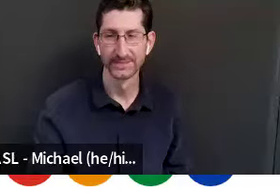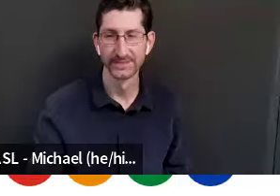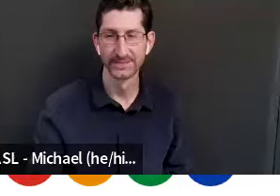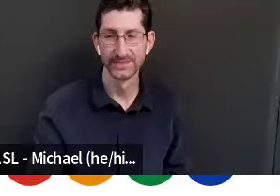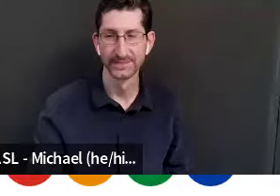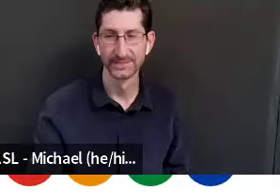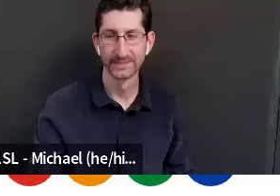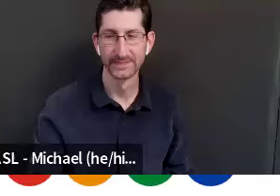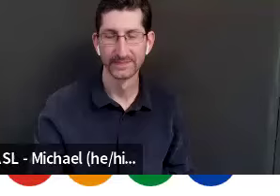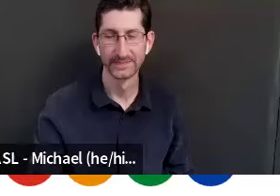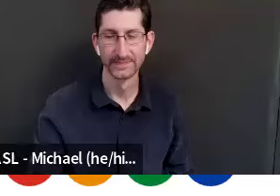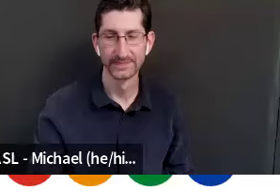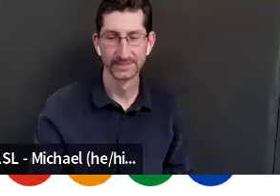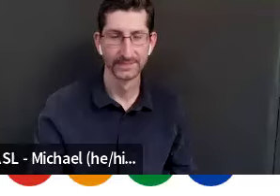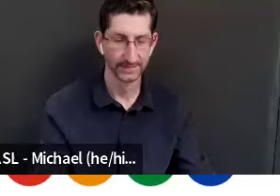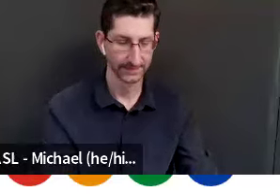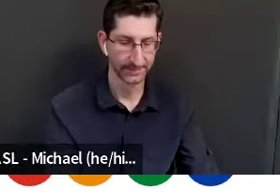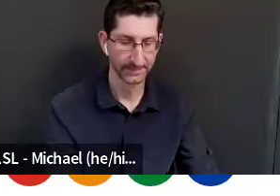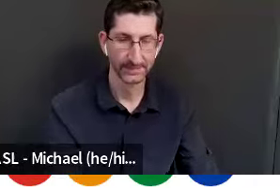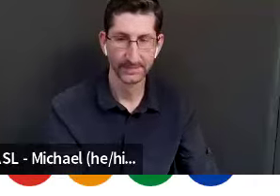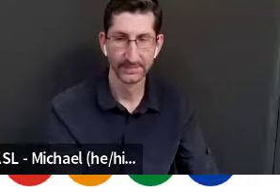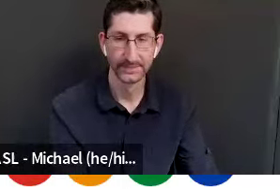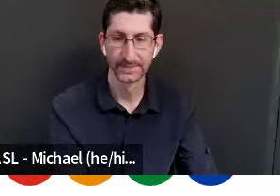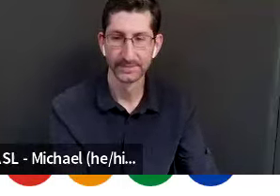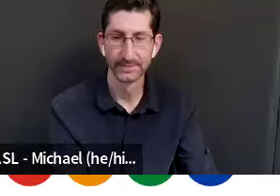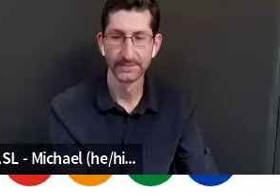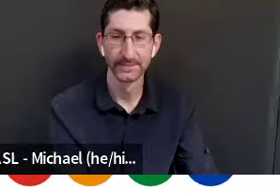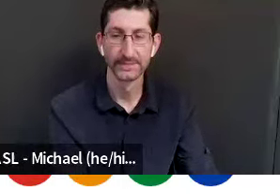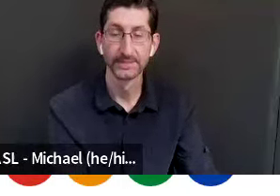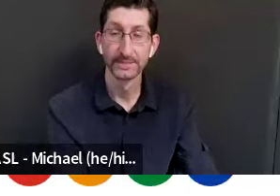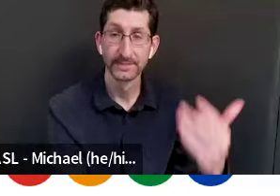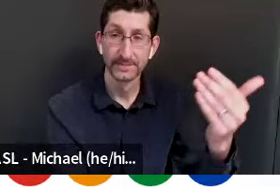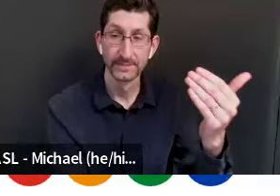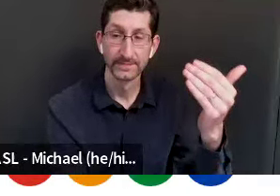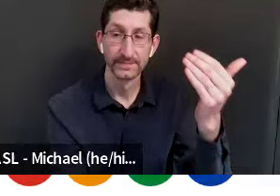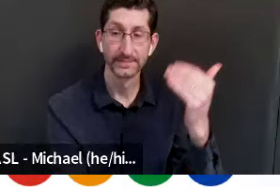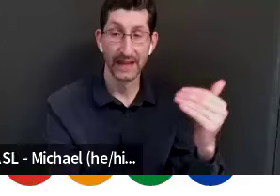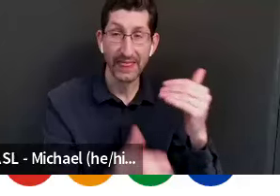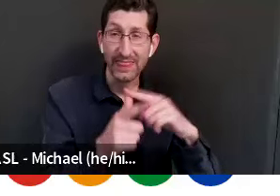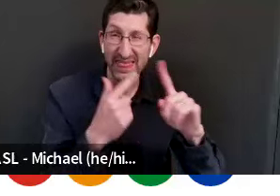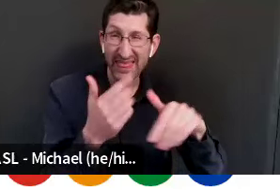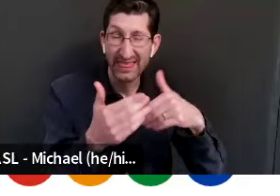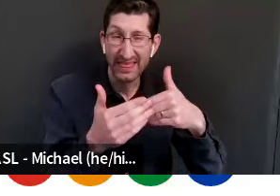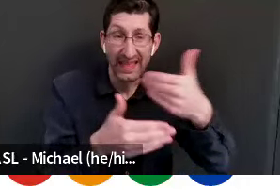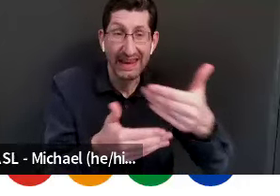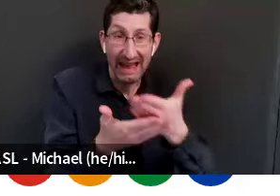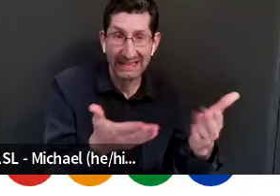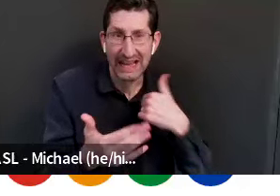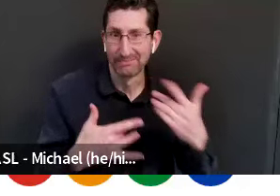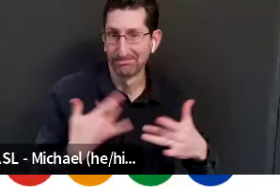WITH THAT SAID, THE NEXT AREA HERE IS ONE I'M PRETTY EXCITED ABOUT BECAUSE THIS IS